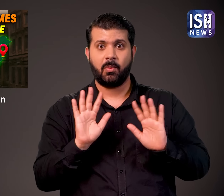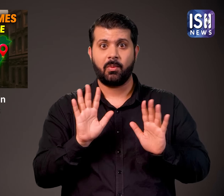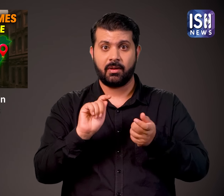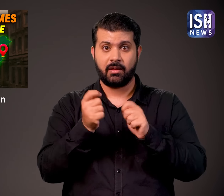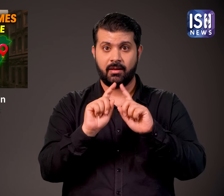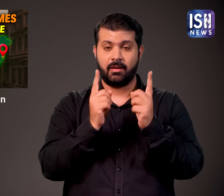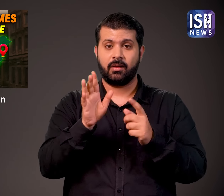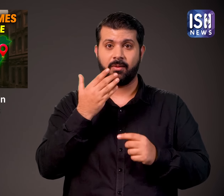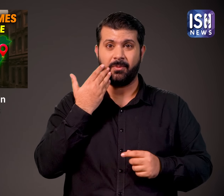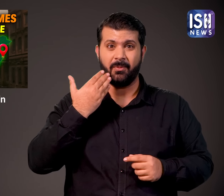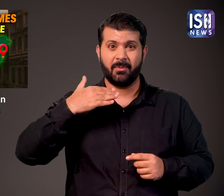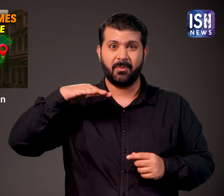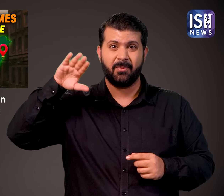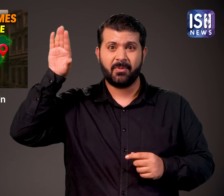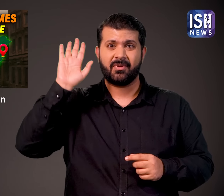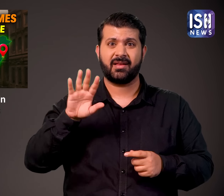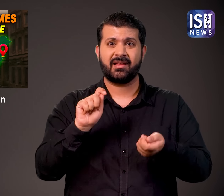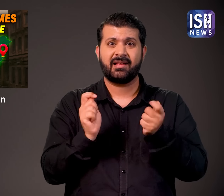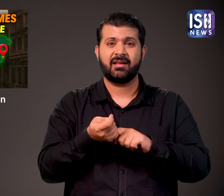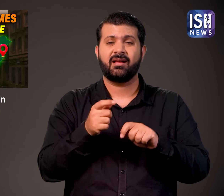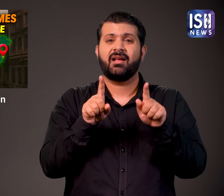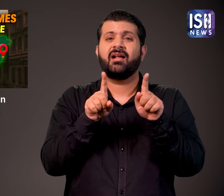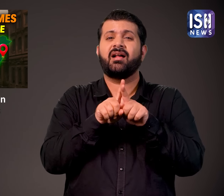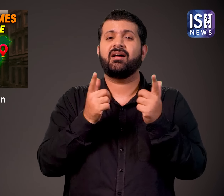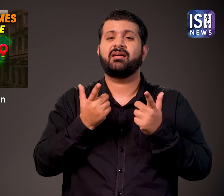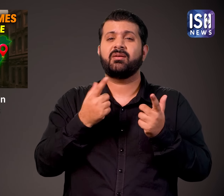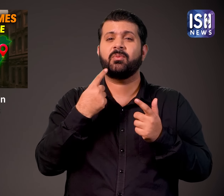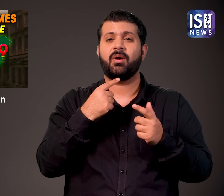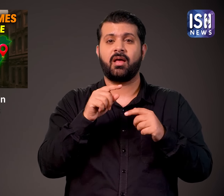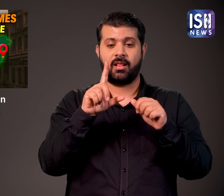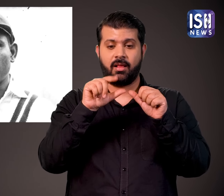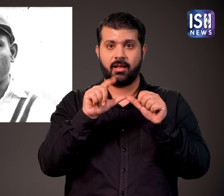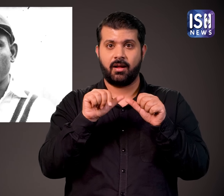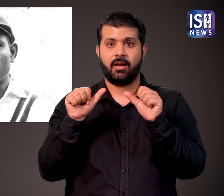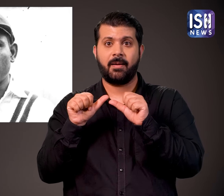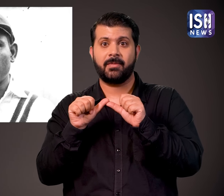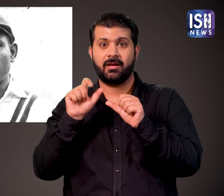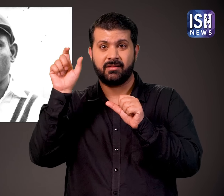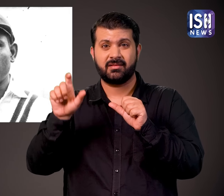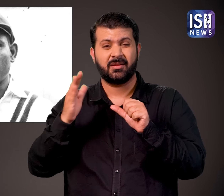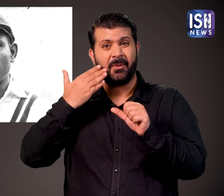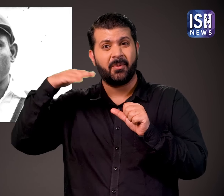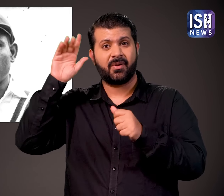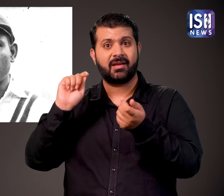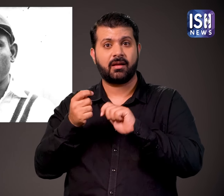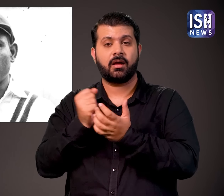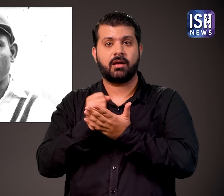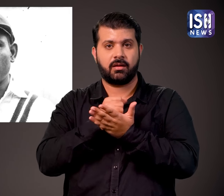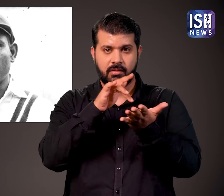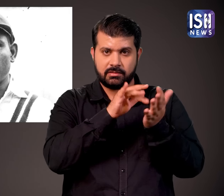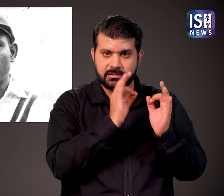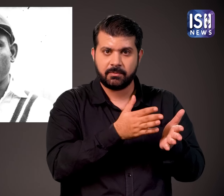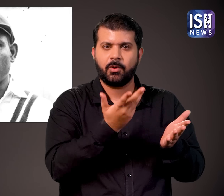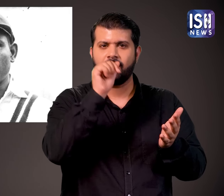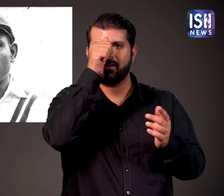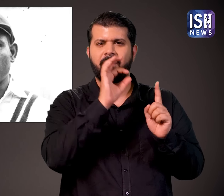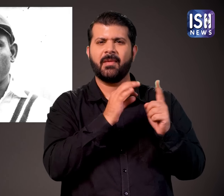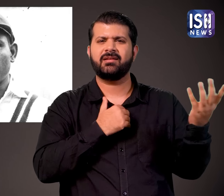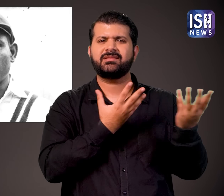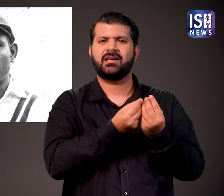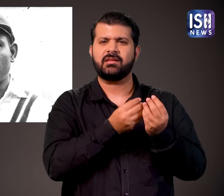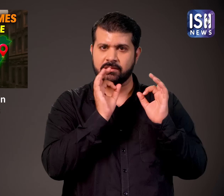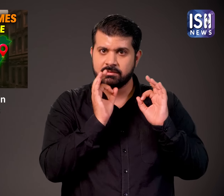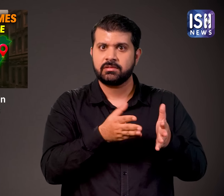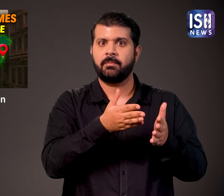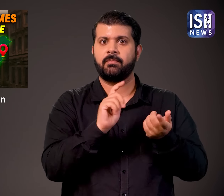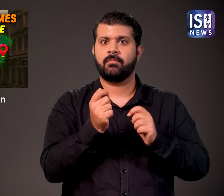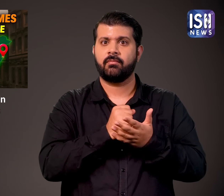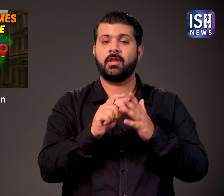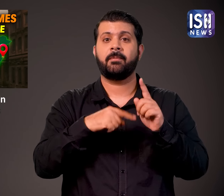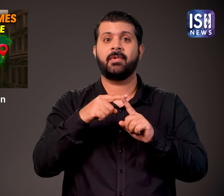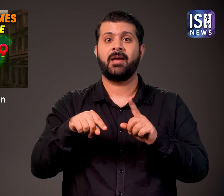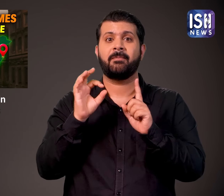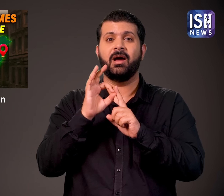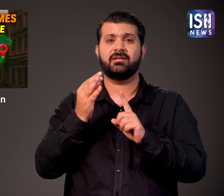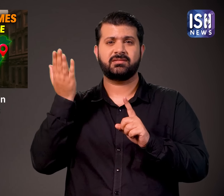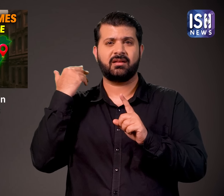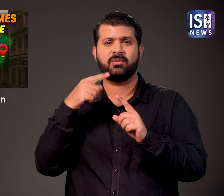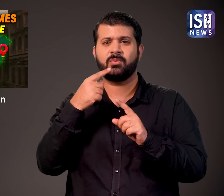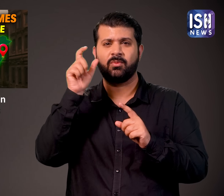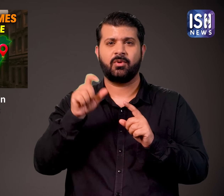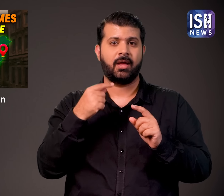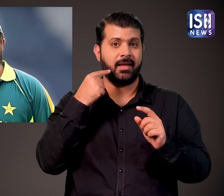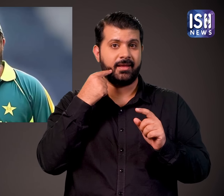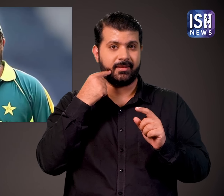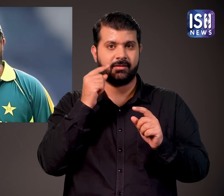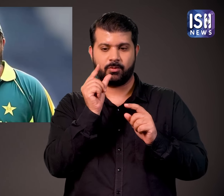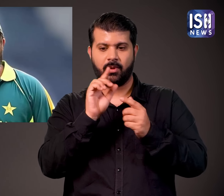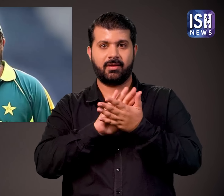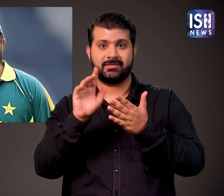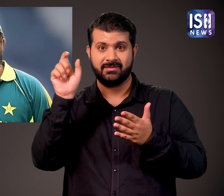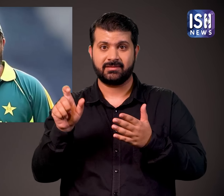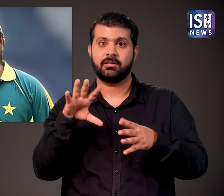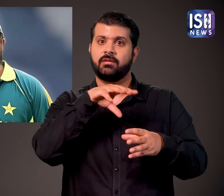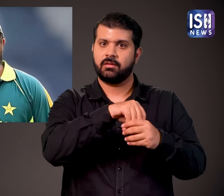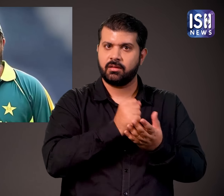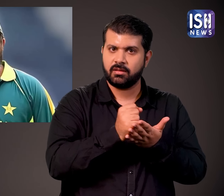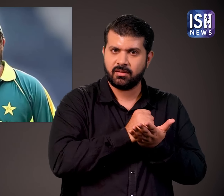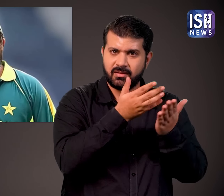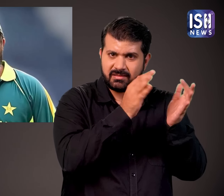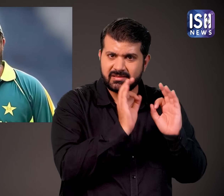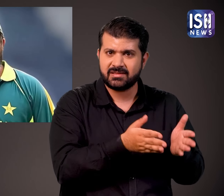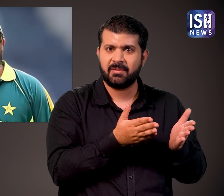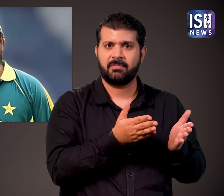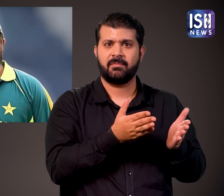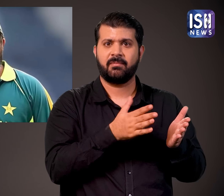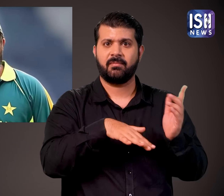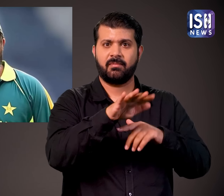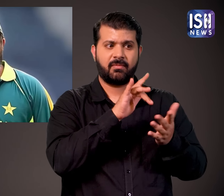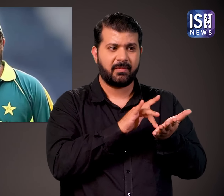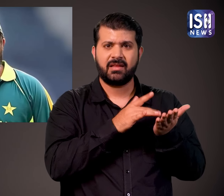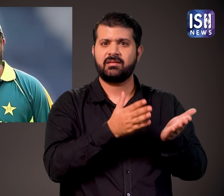These were old cricket grounds in Minto Park where former Indian cricketer Lala Amarnath and former Pakistan captain Inzamam-ul-Haq trained.